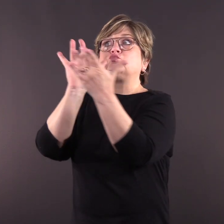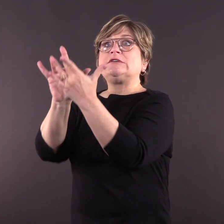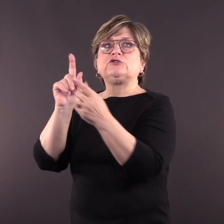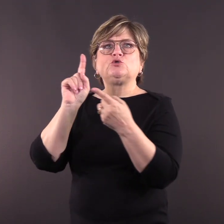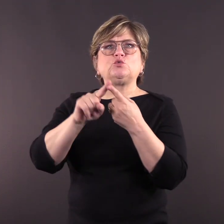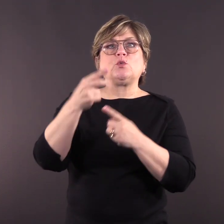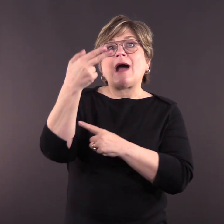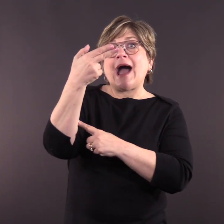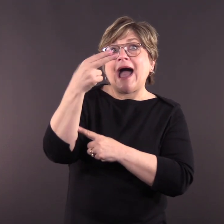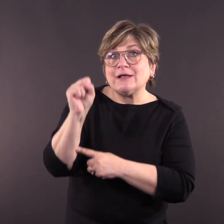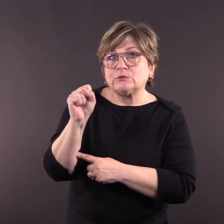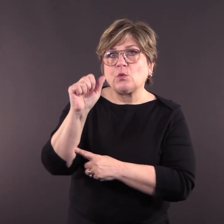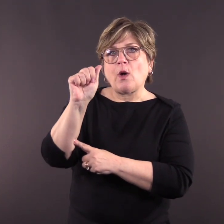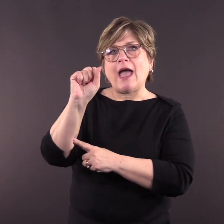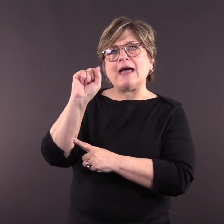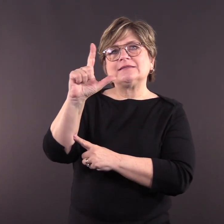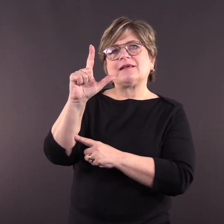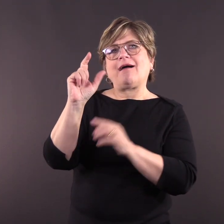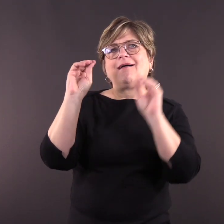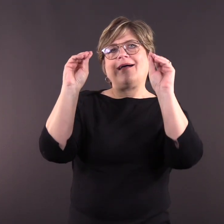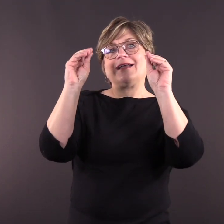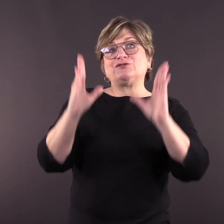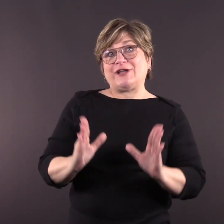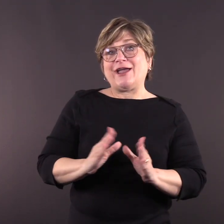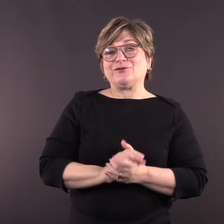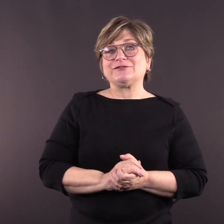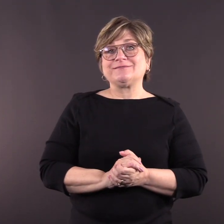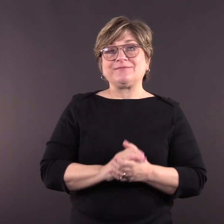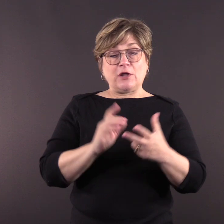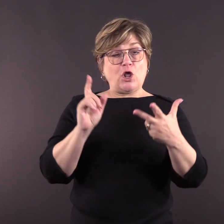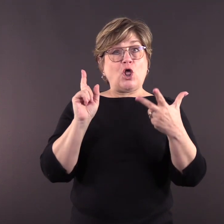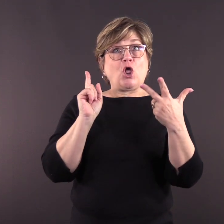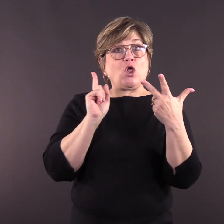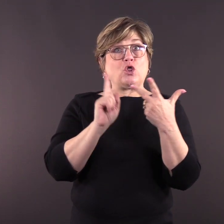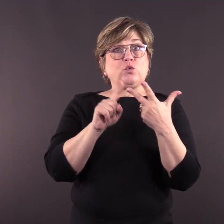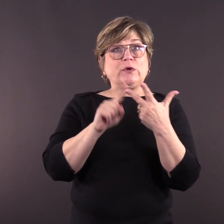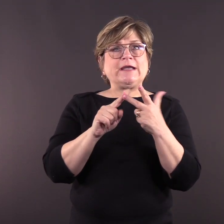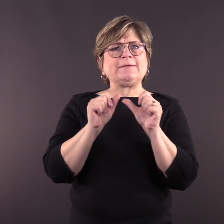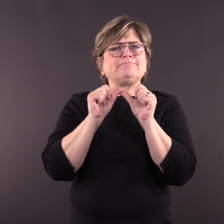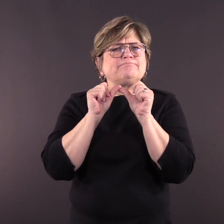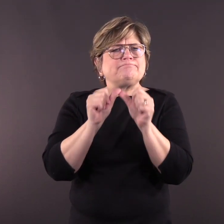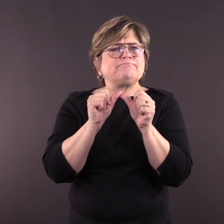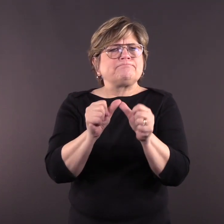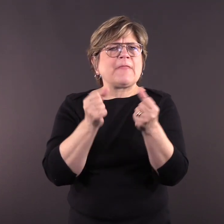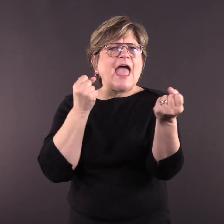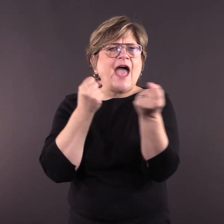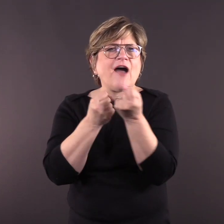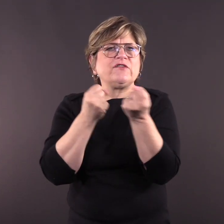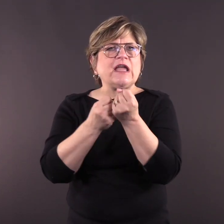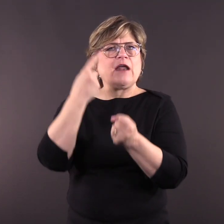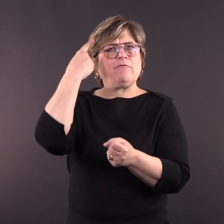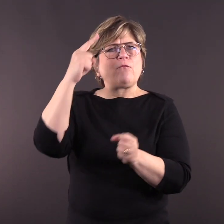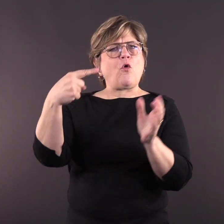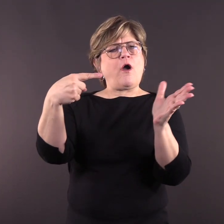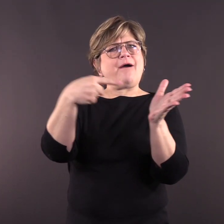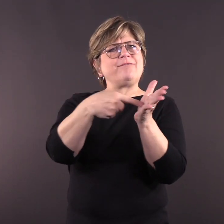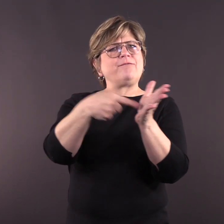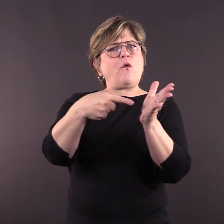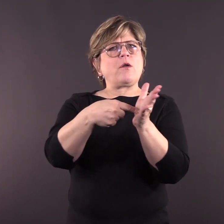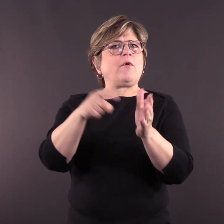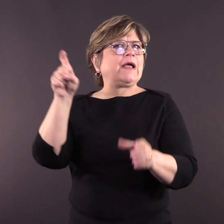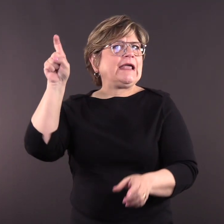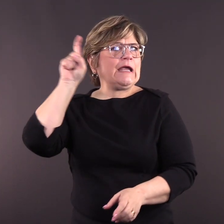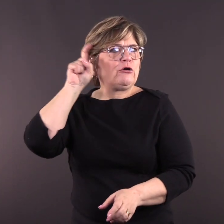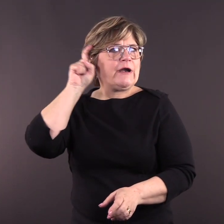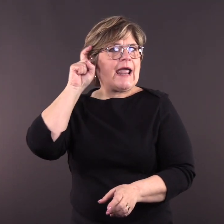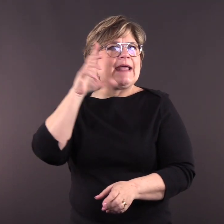and outreach to high school ASL educators. 3. Continue advocating for affordable